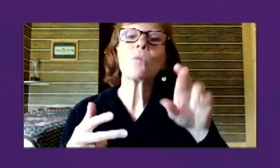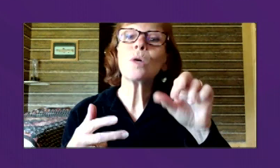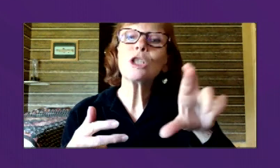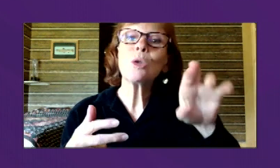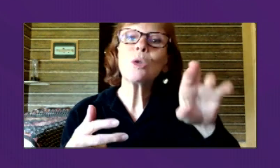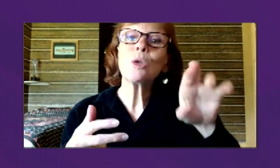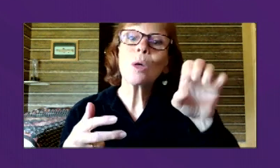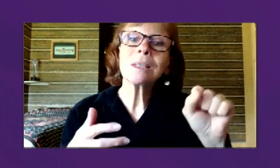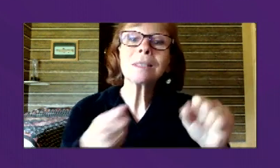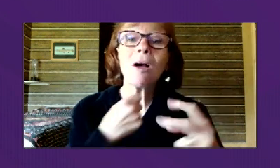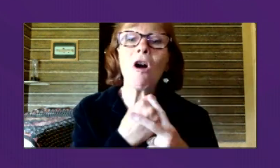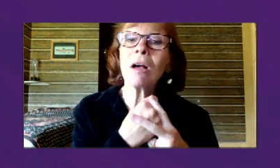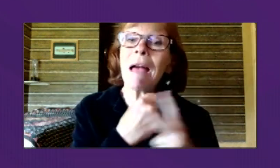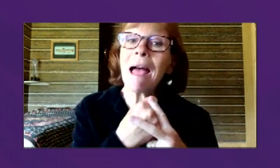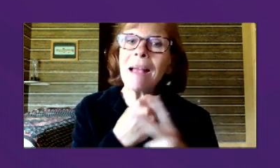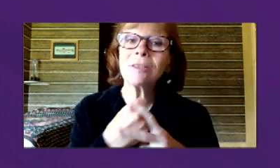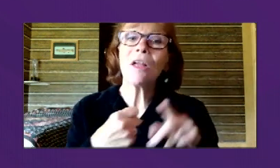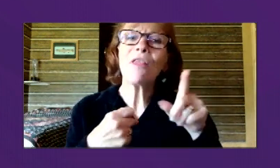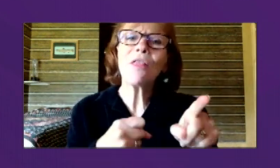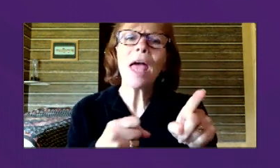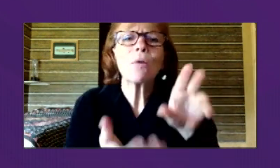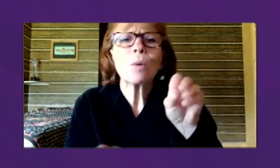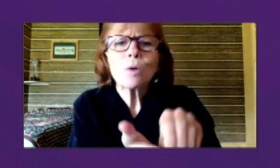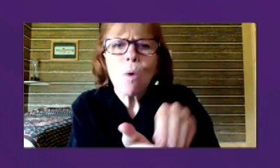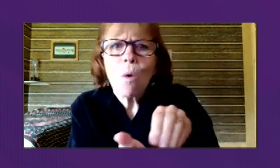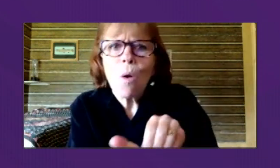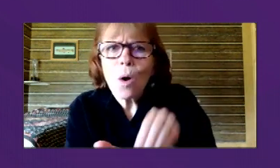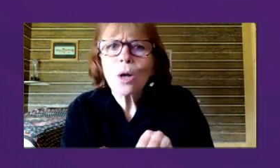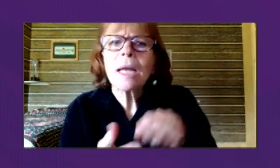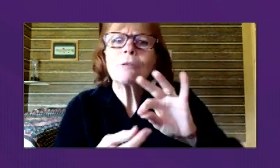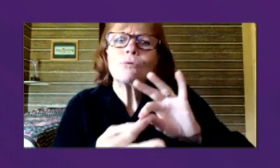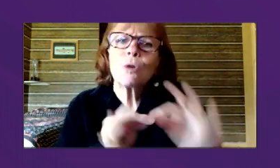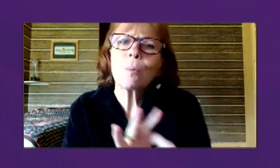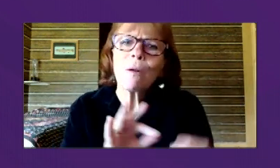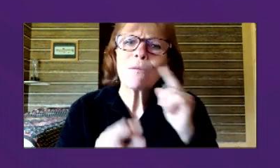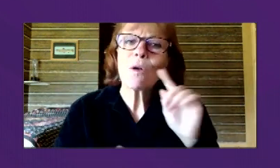interpret their own history. And that is usually the best place to start when doing your research.